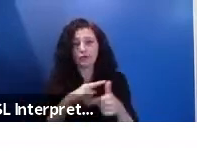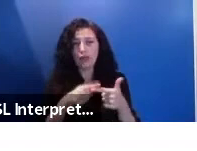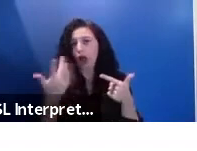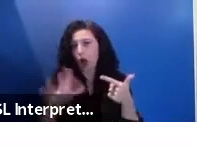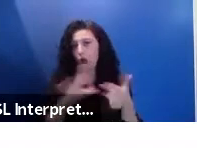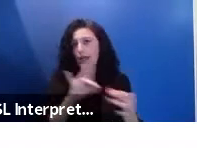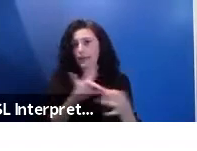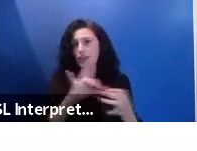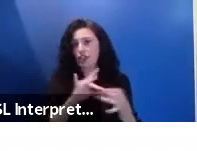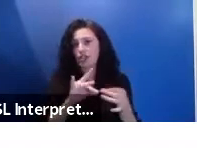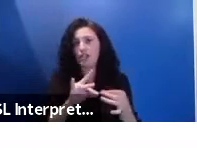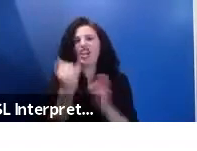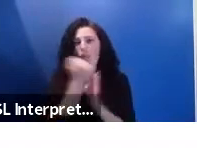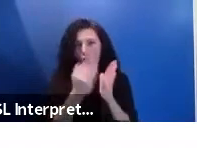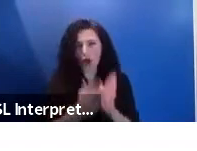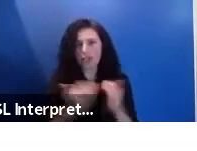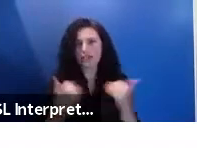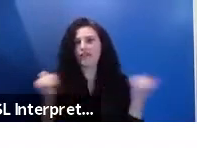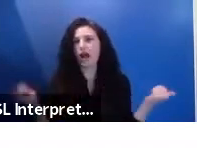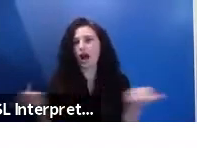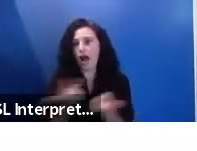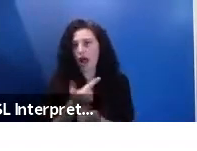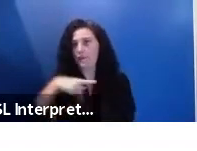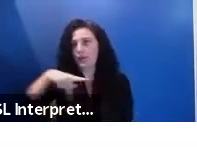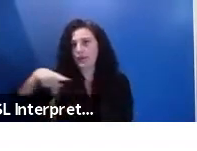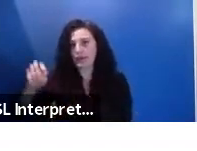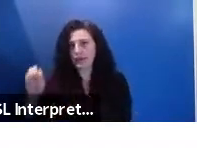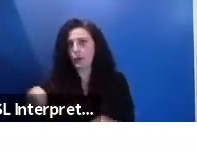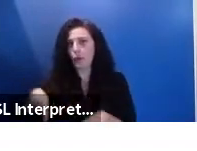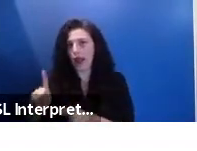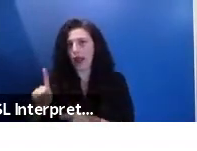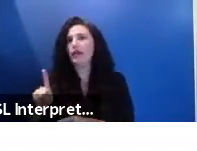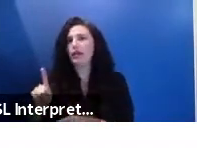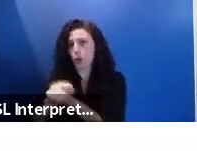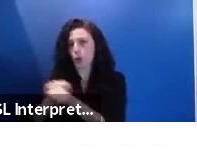full PPE at all times while they're working on performers. And there will also be hand hygiene before and after